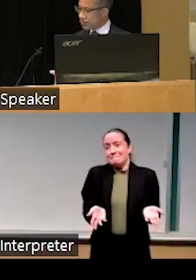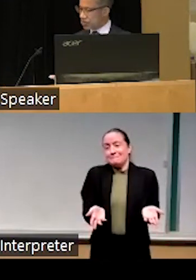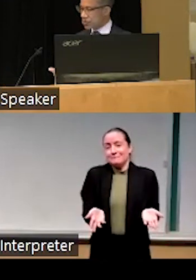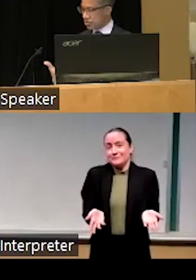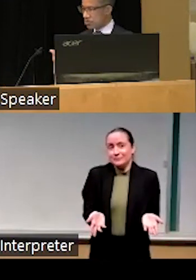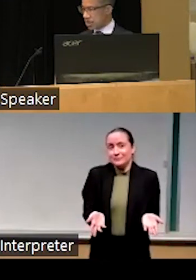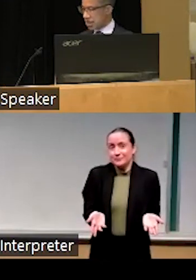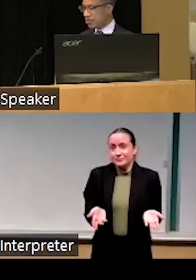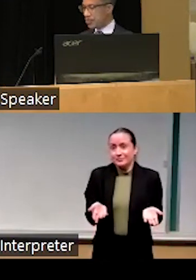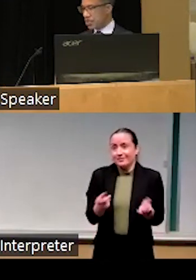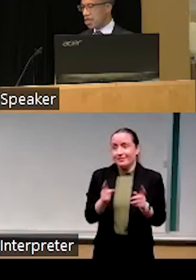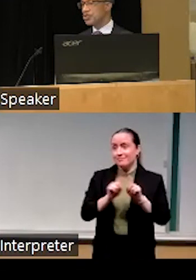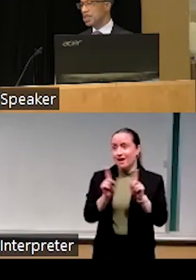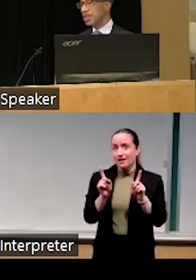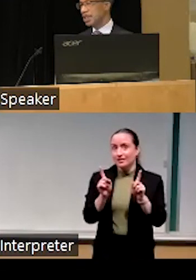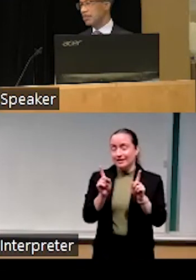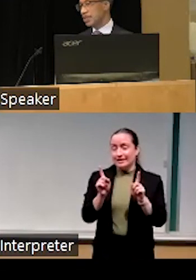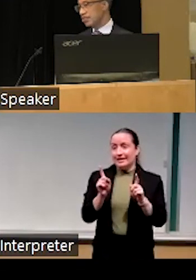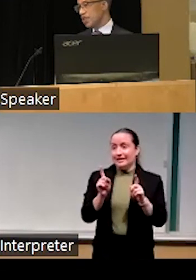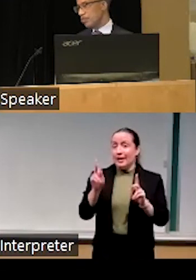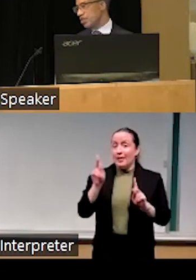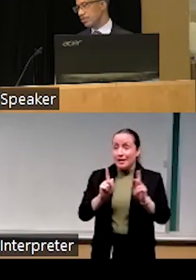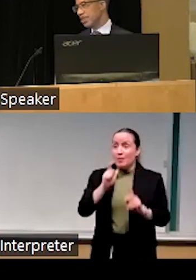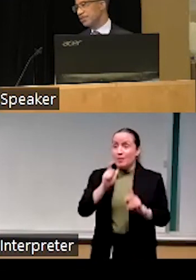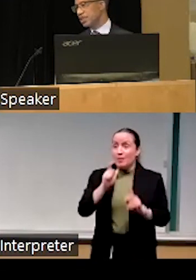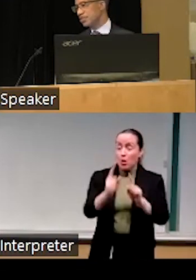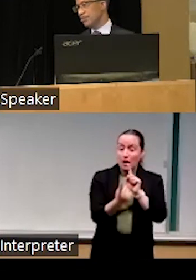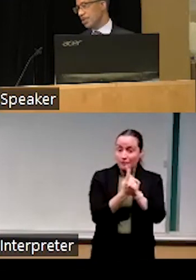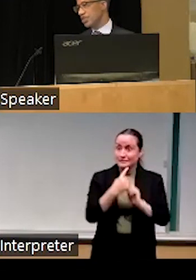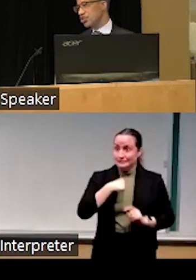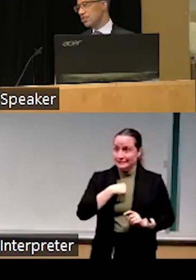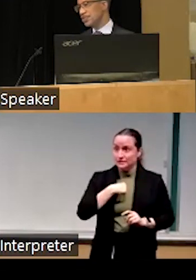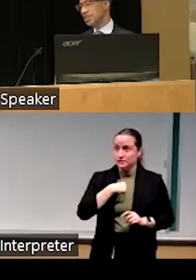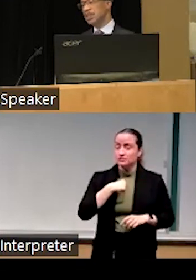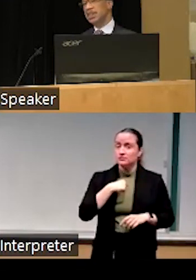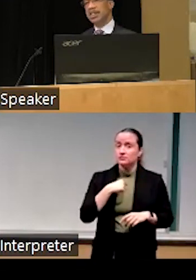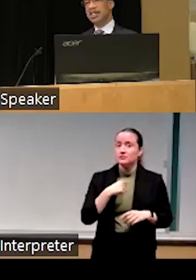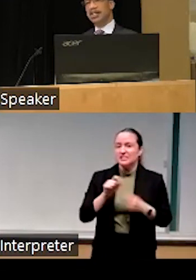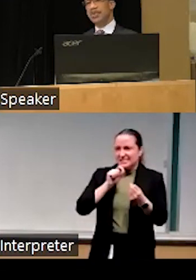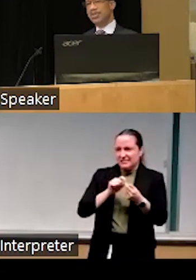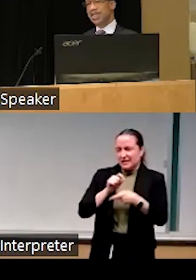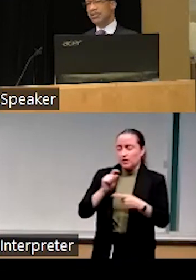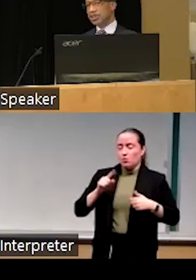those folks who um who come to me um particularly when when I was in Charleston um they would say